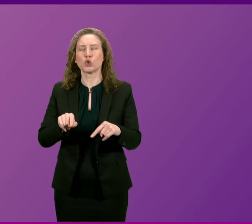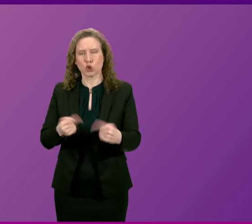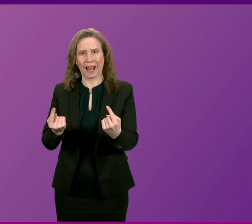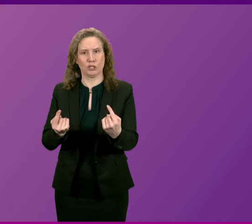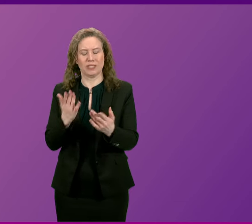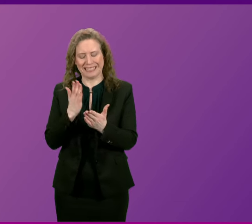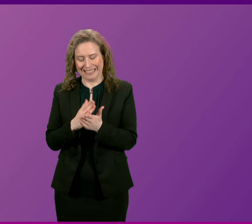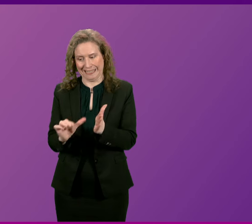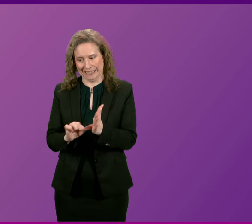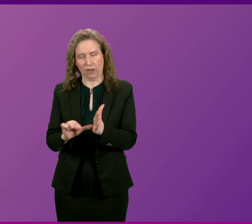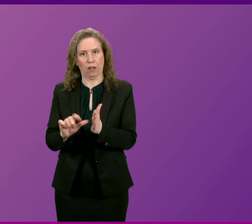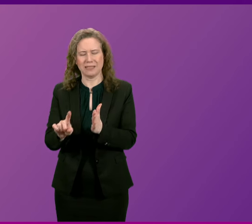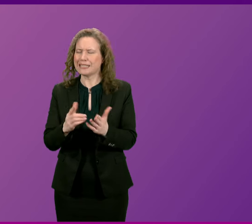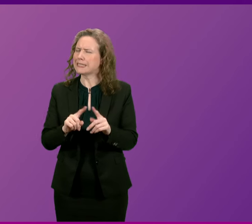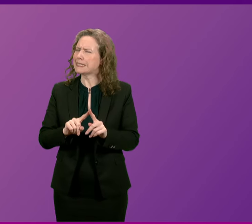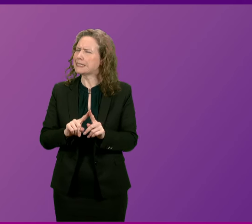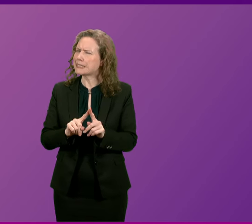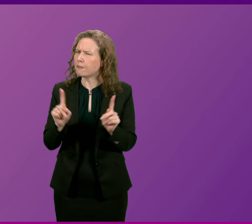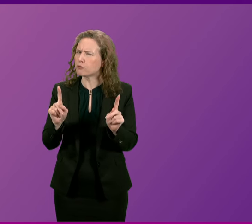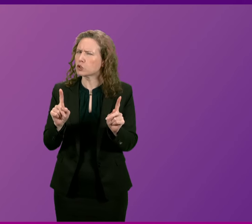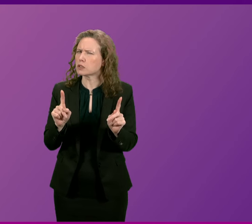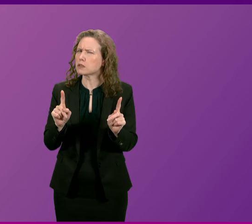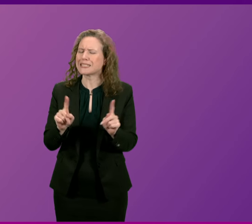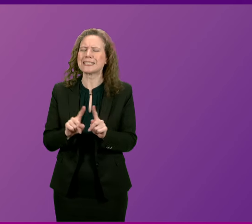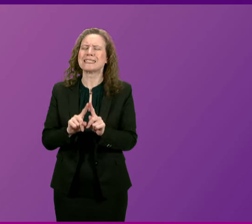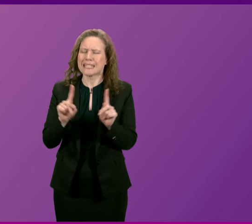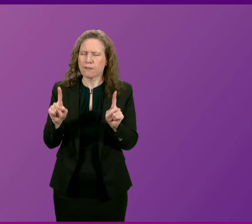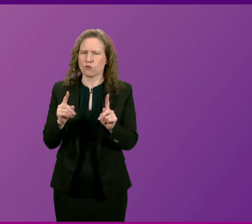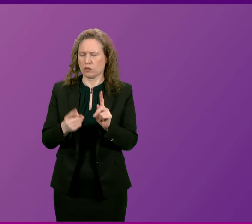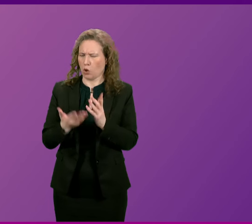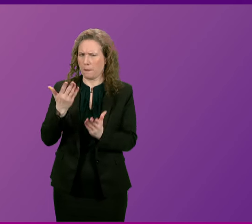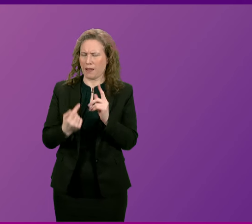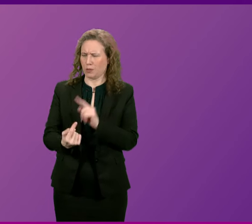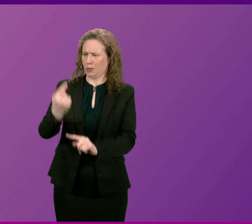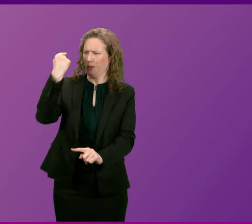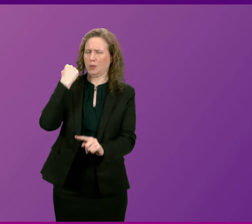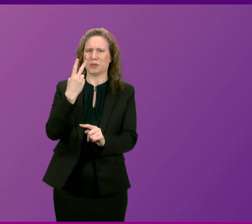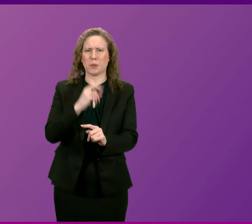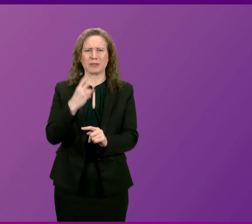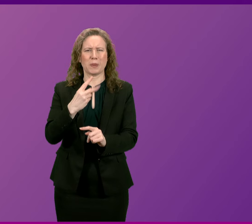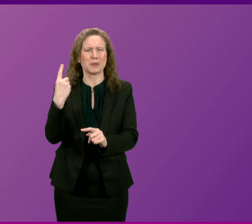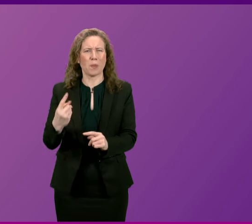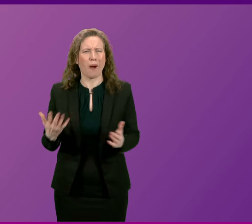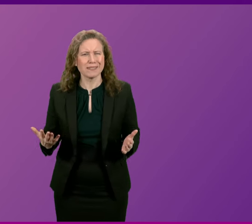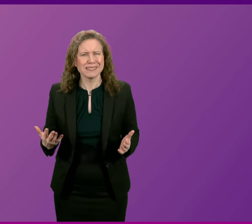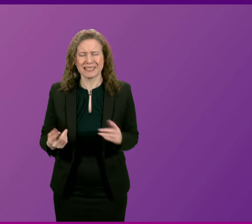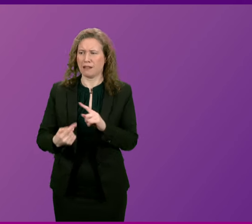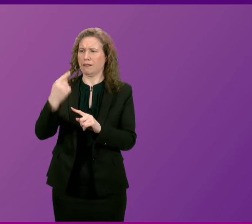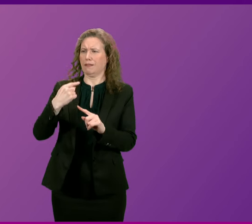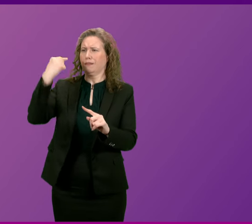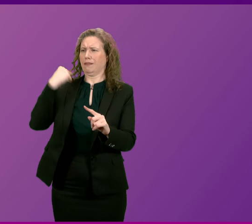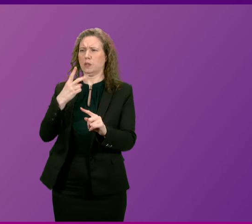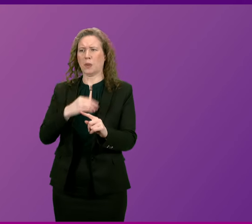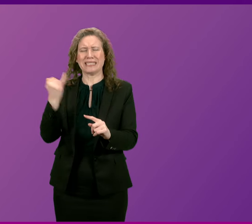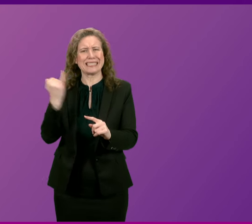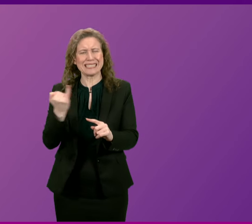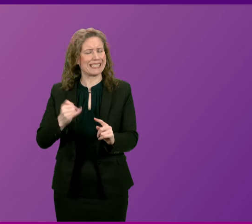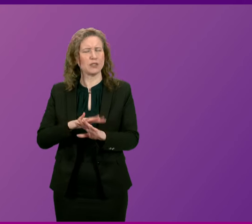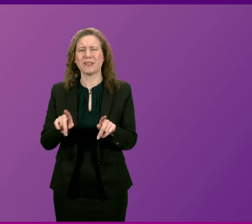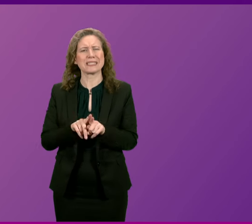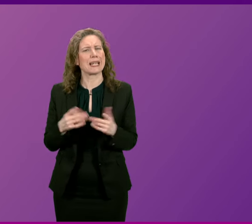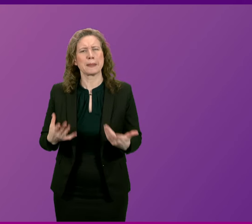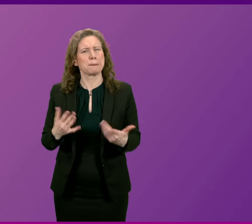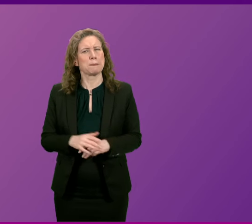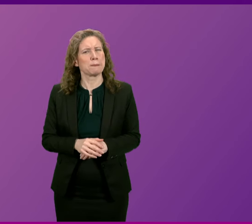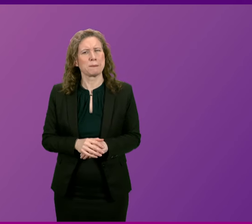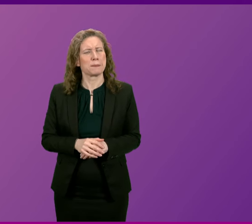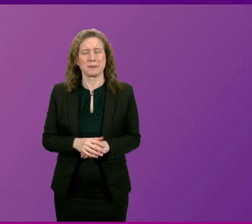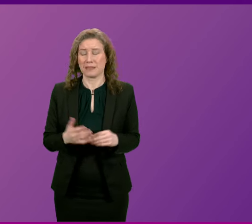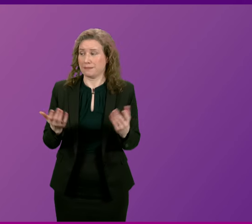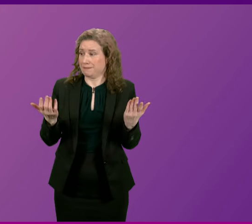and it is different from the position that we faced in 2021 and back in 2016. There